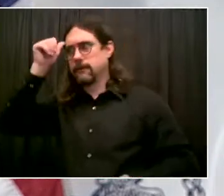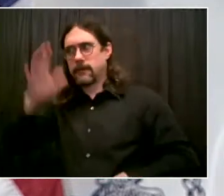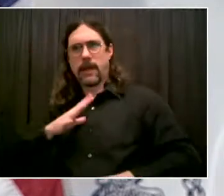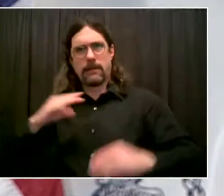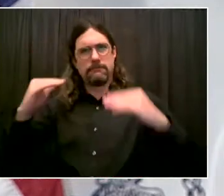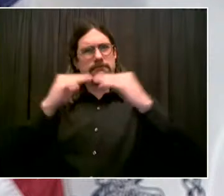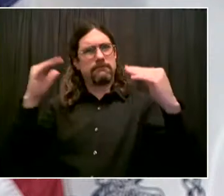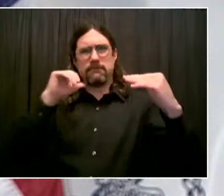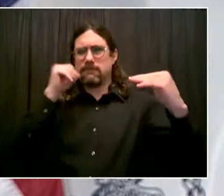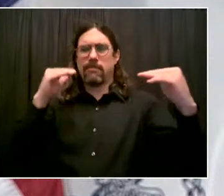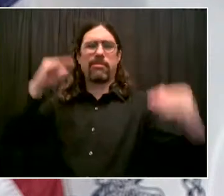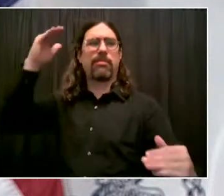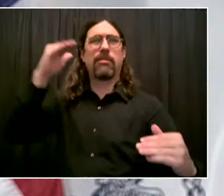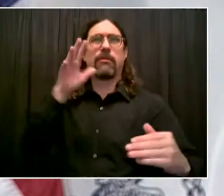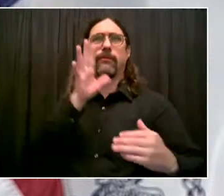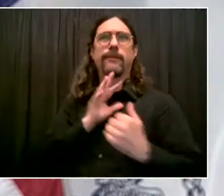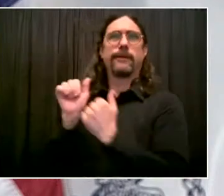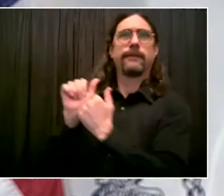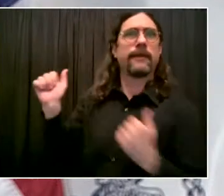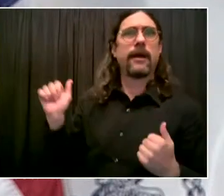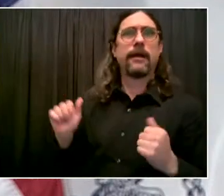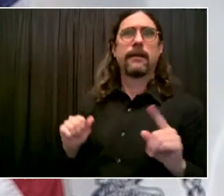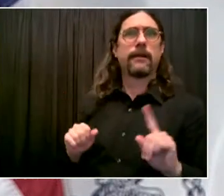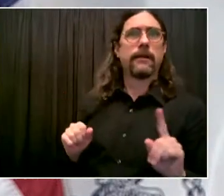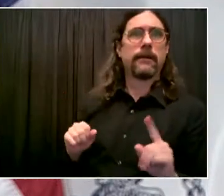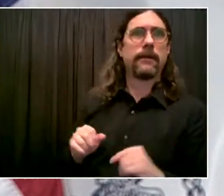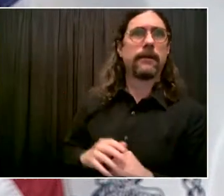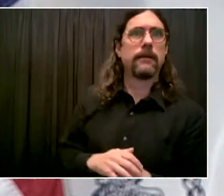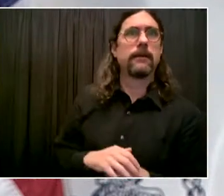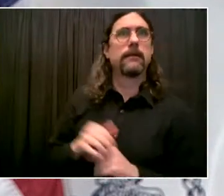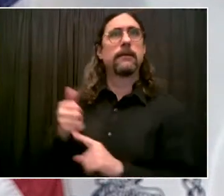COMMITTEE ON WOMEN AND GENDER EQUITY. DR. CHOKSHI